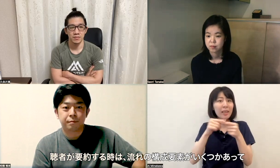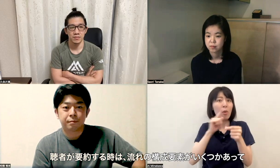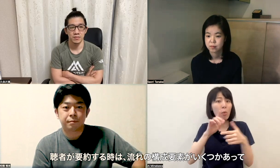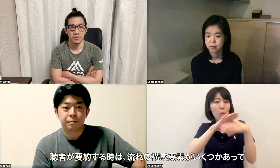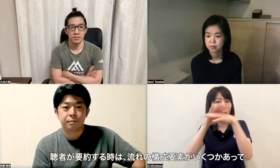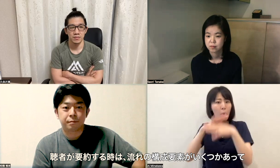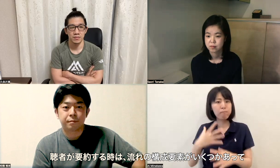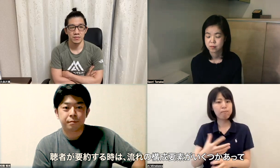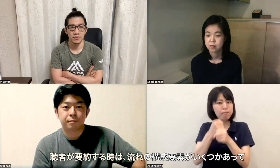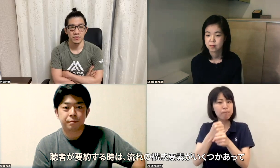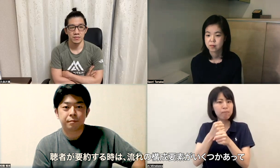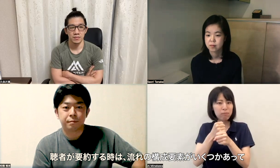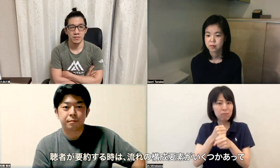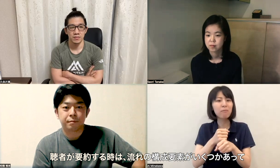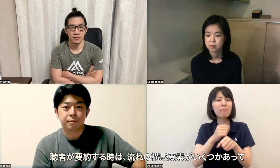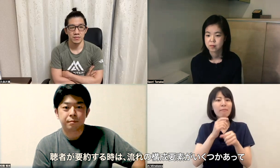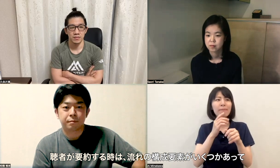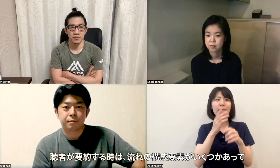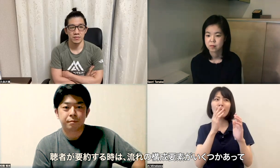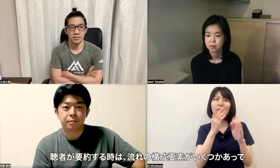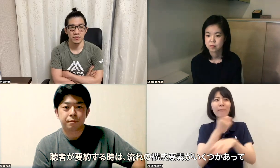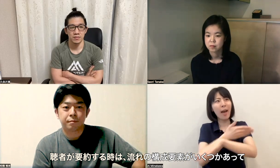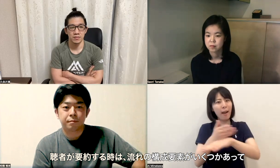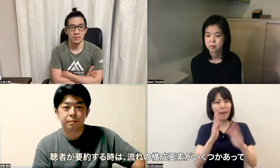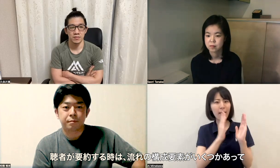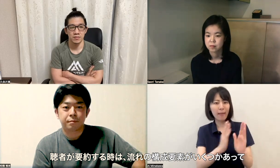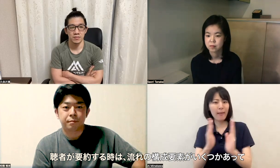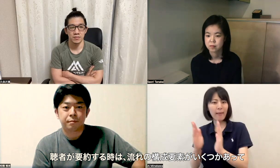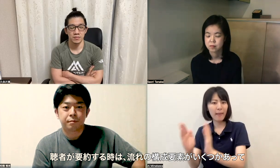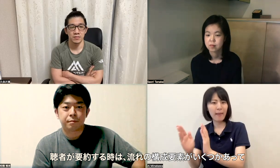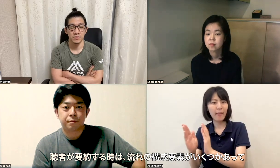Summarizing stories has several components,